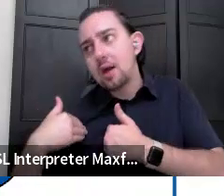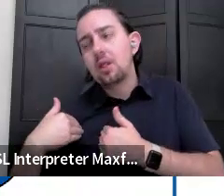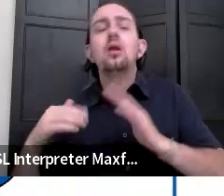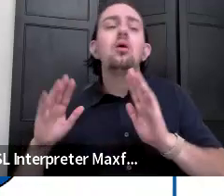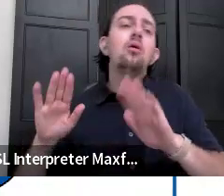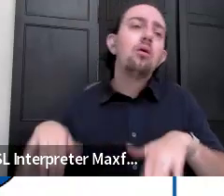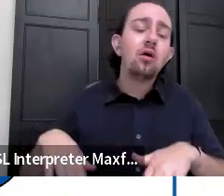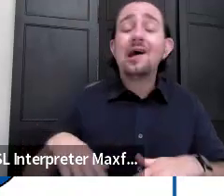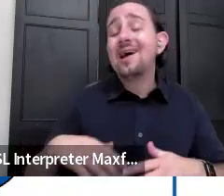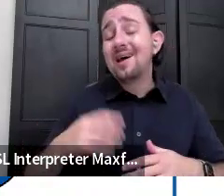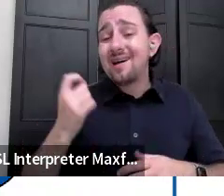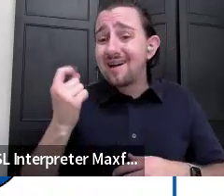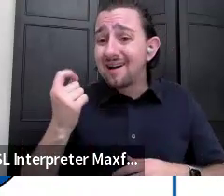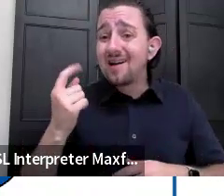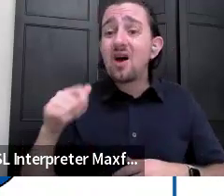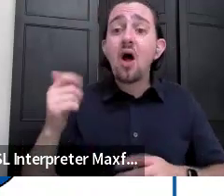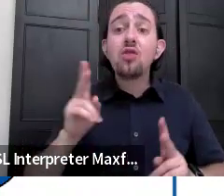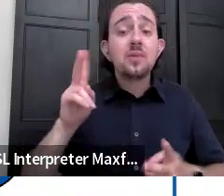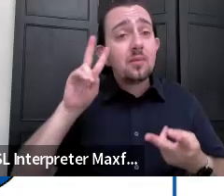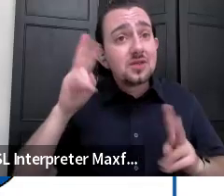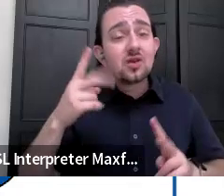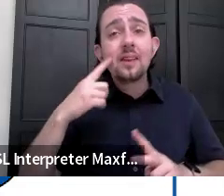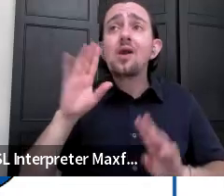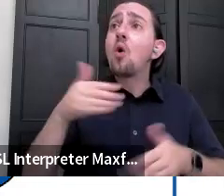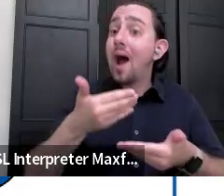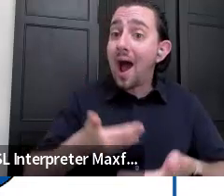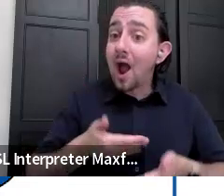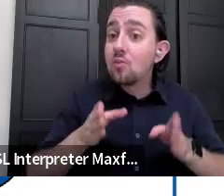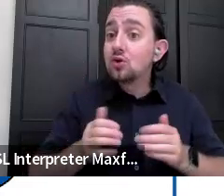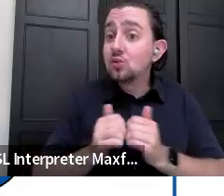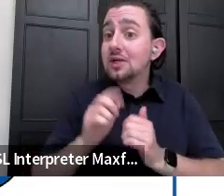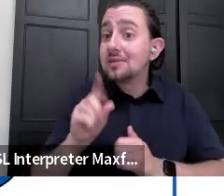them, even if they aren't performing the job. And the truth is, if you give them the